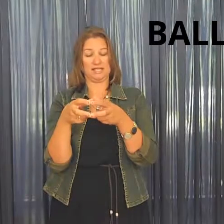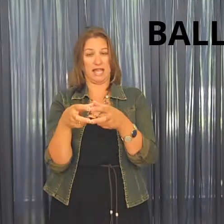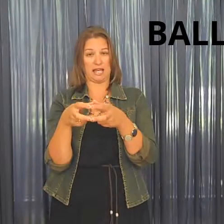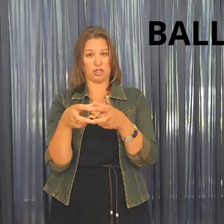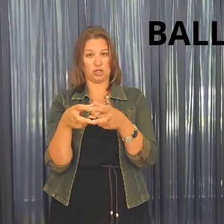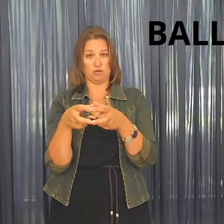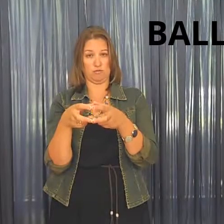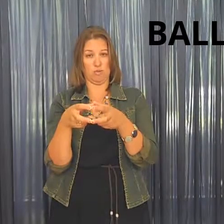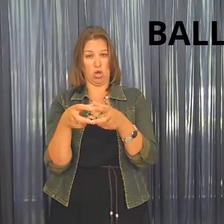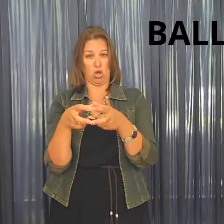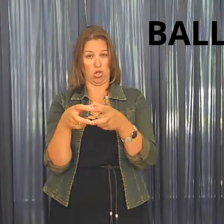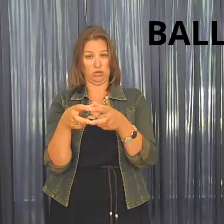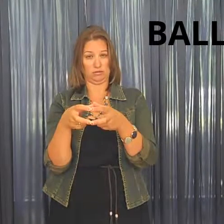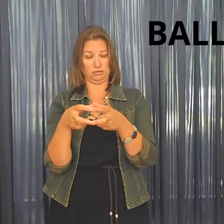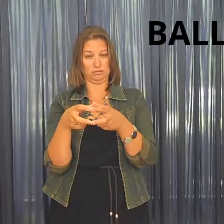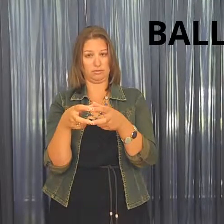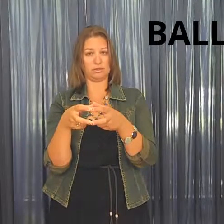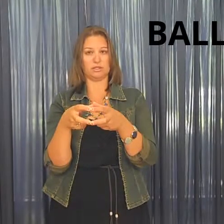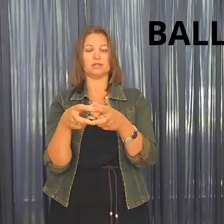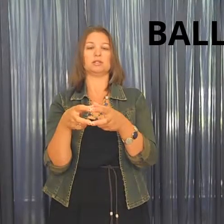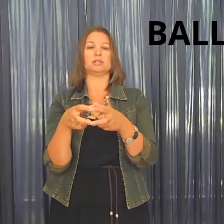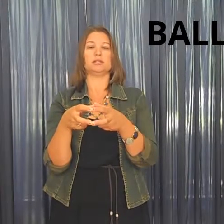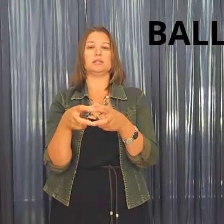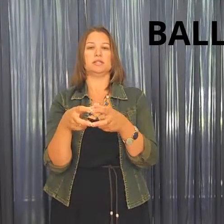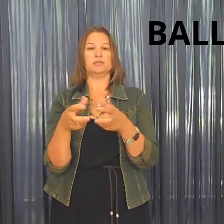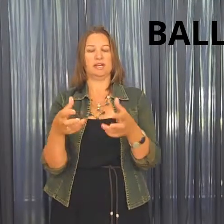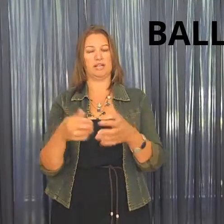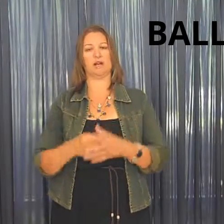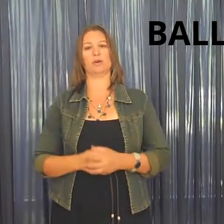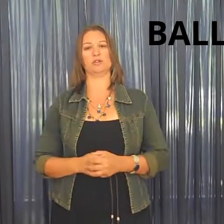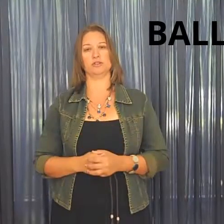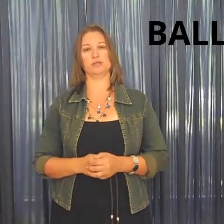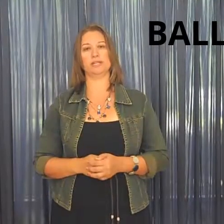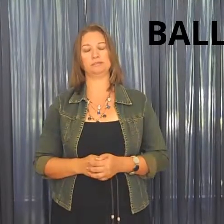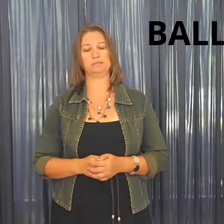term ball, depending on what you are doing.